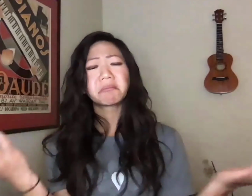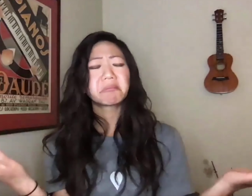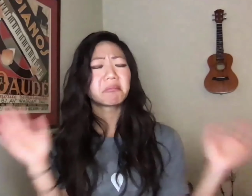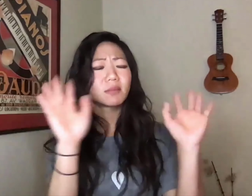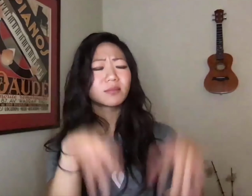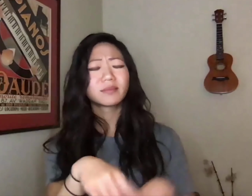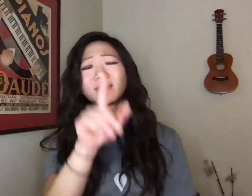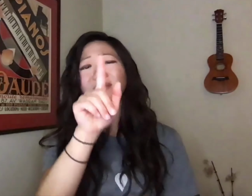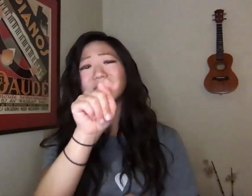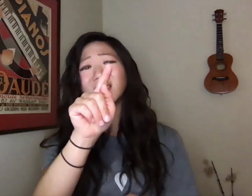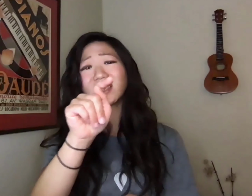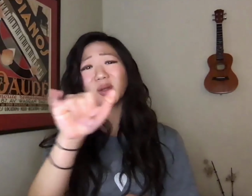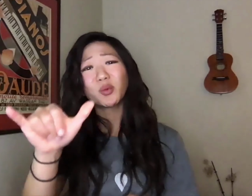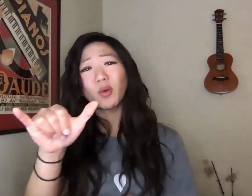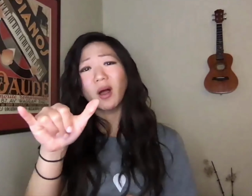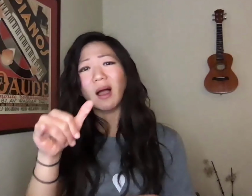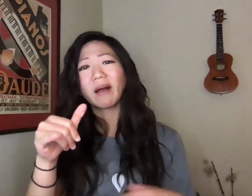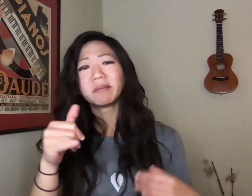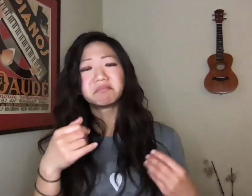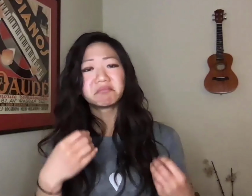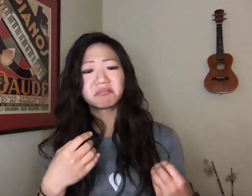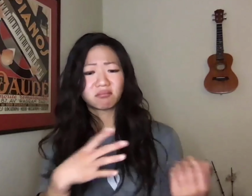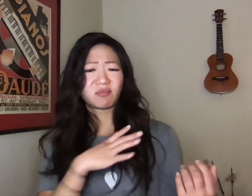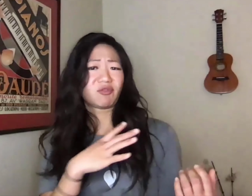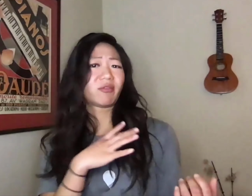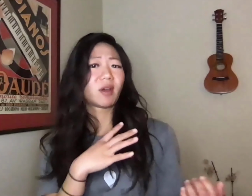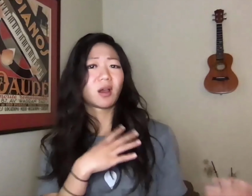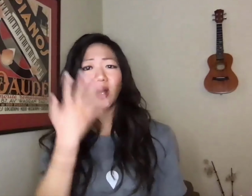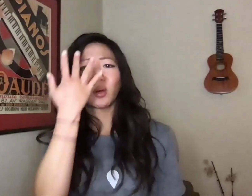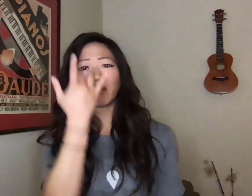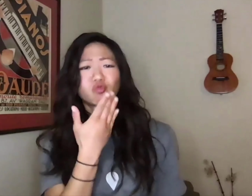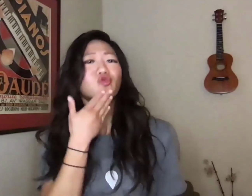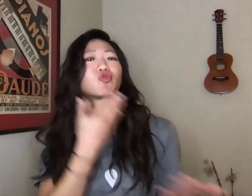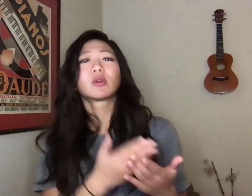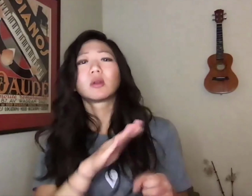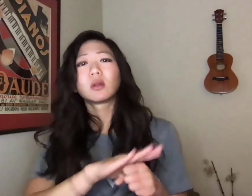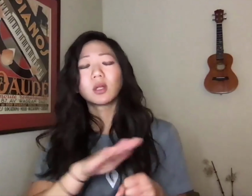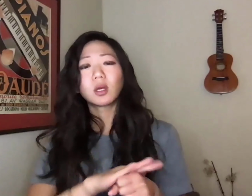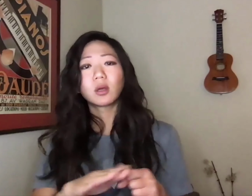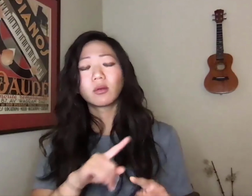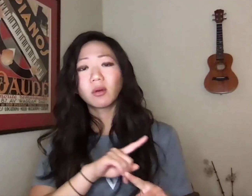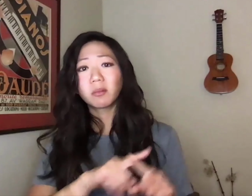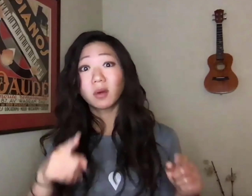believe TTY services are satisfactory enough for Deaf to use in case of emergency.